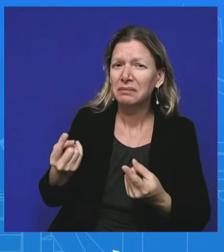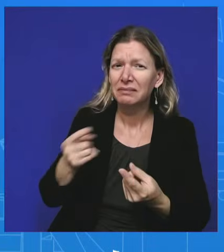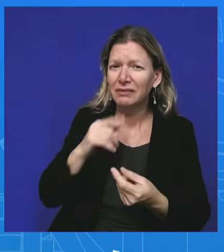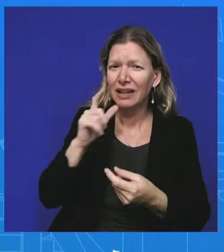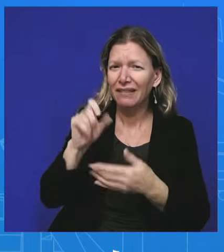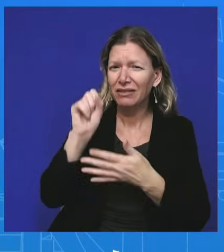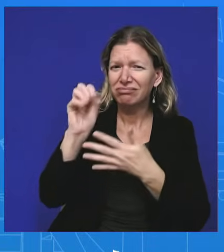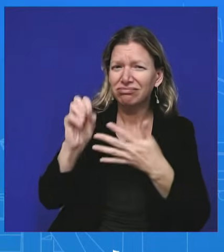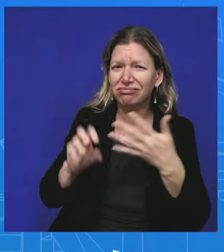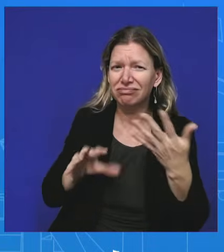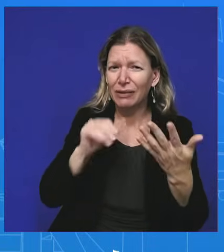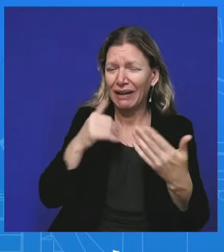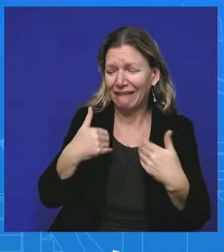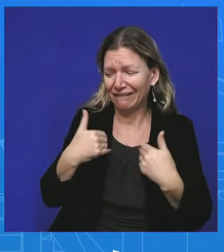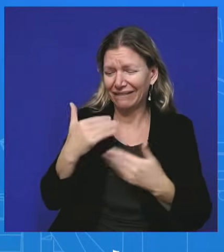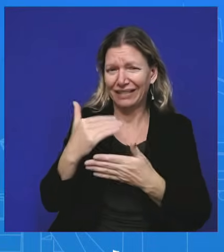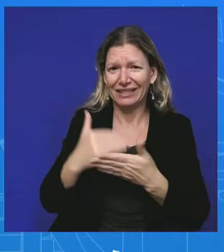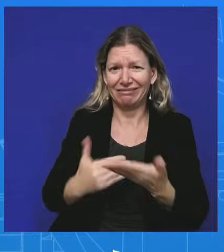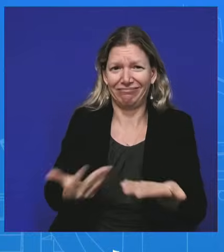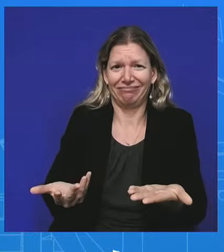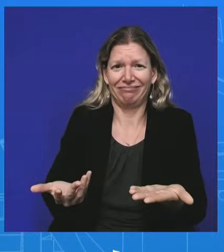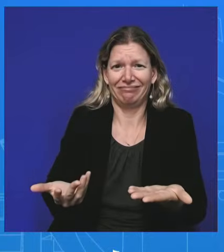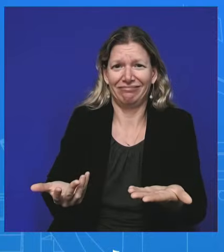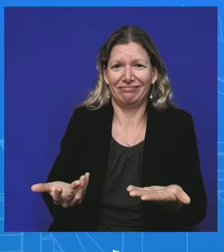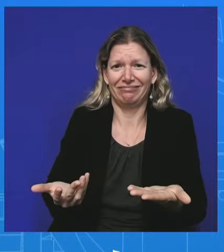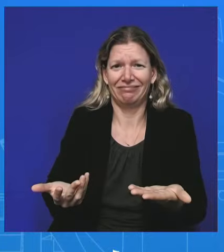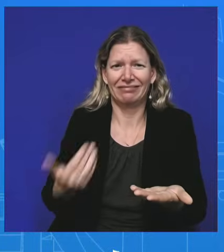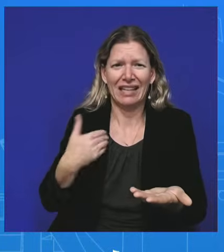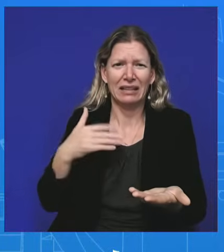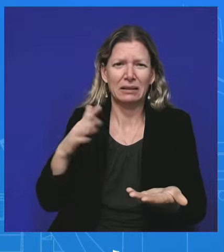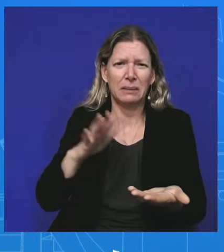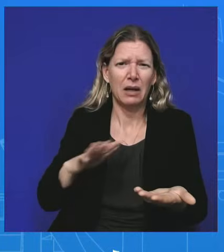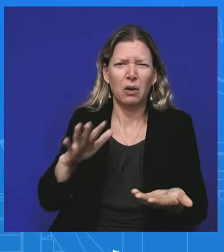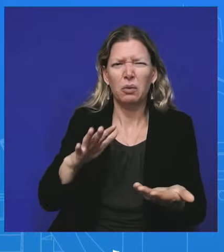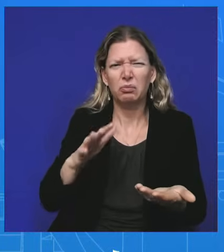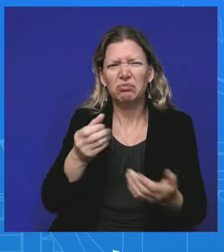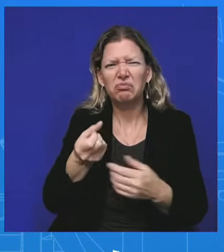more than a handful of senior advisors. So, you can imagine any one of them have been in the room